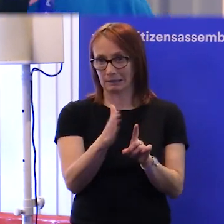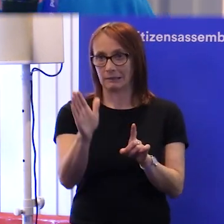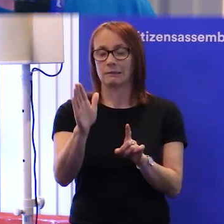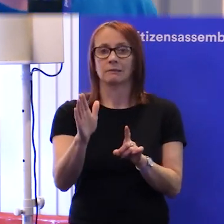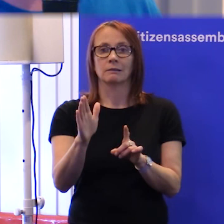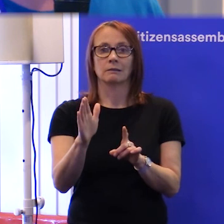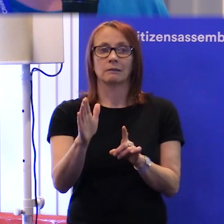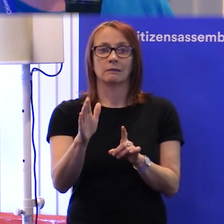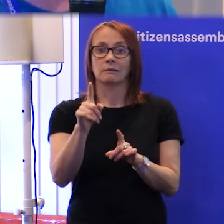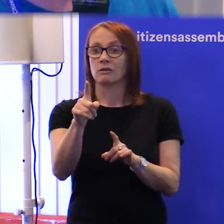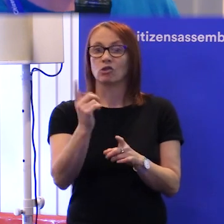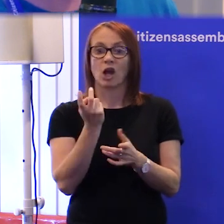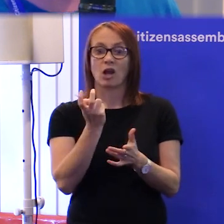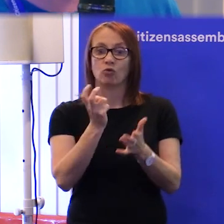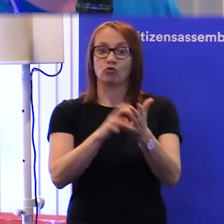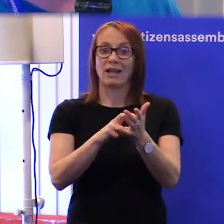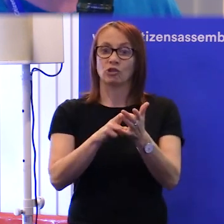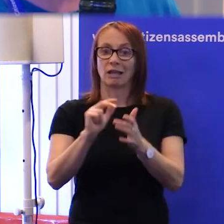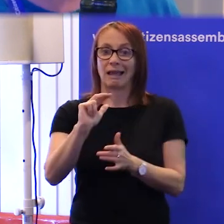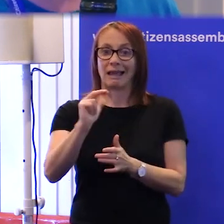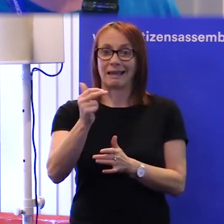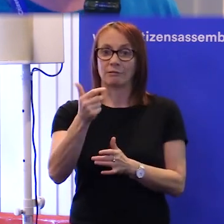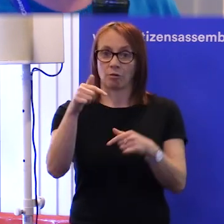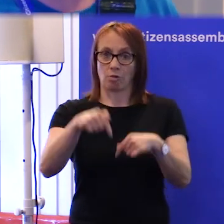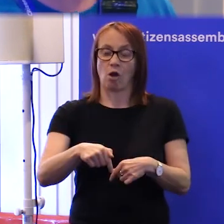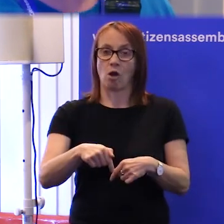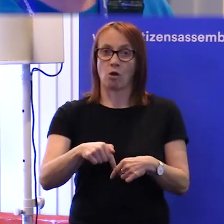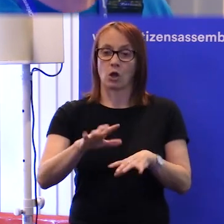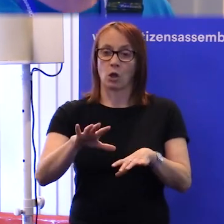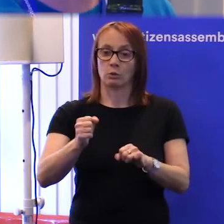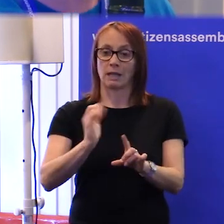come and register from 8:30 and we'll be starting sharply at 9 o'clock in the